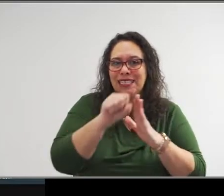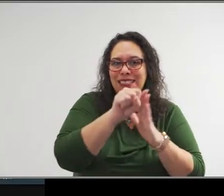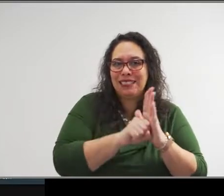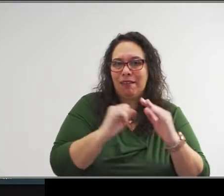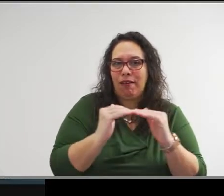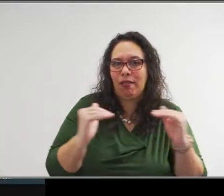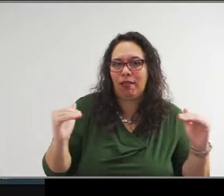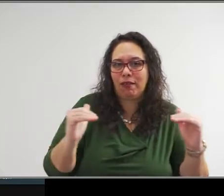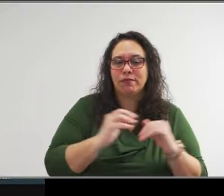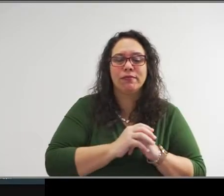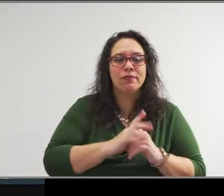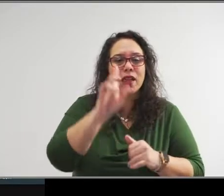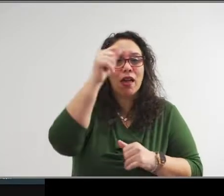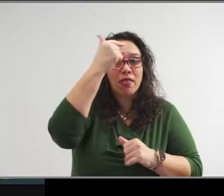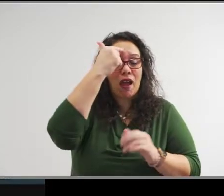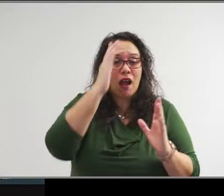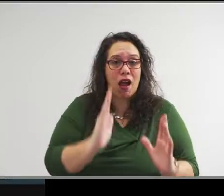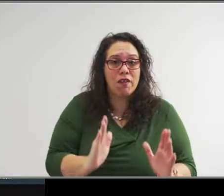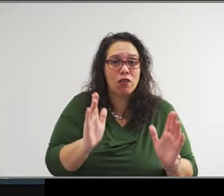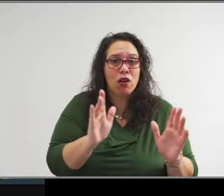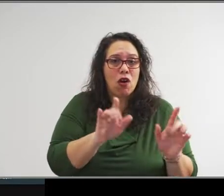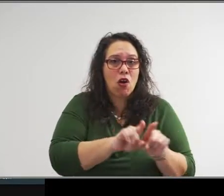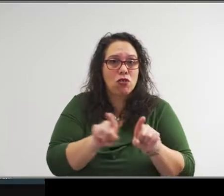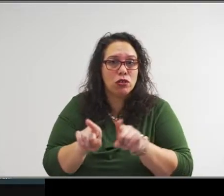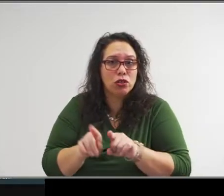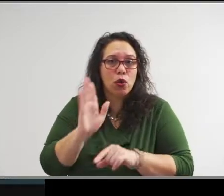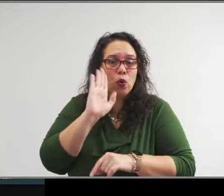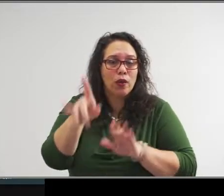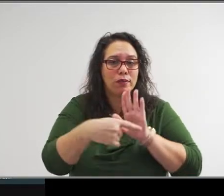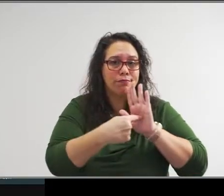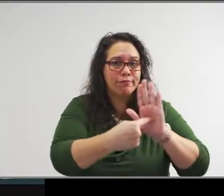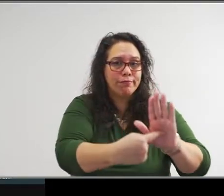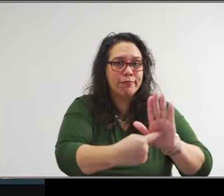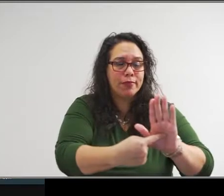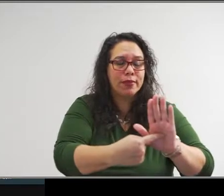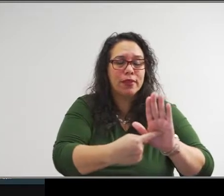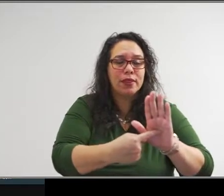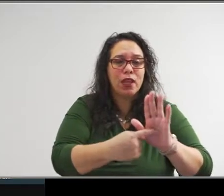The governor will also present a revised budget,